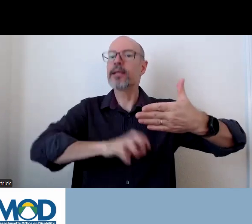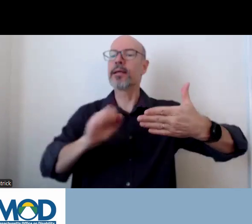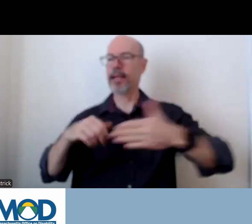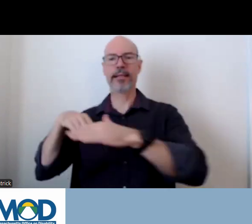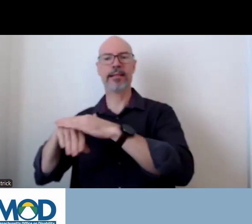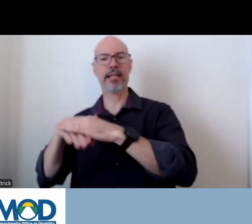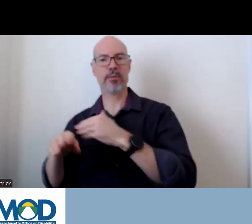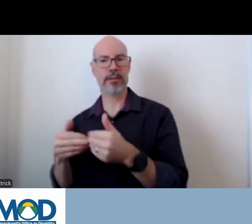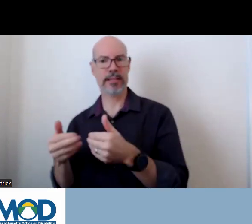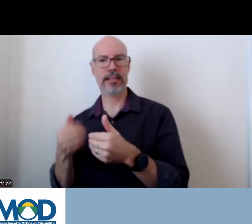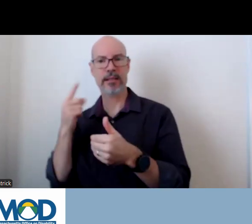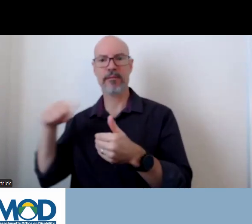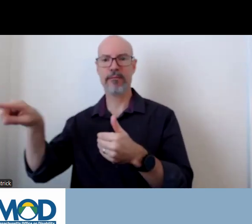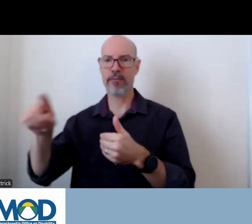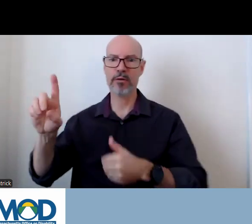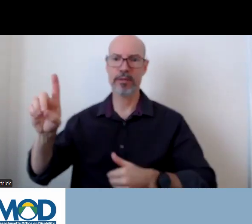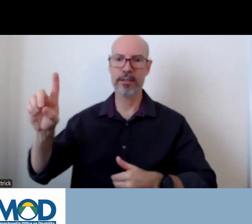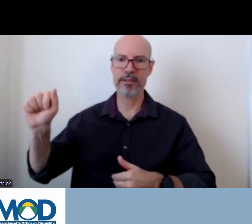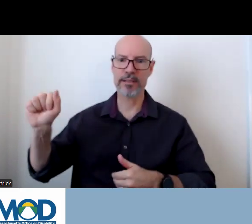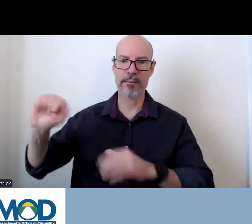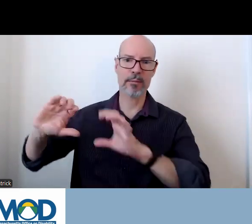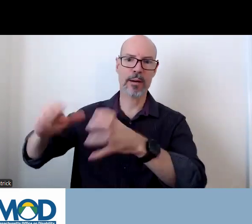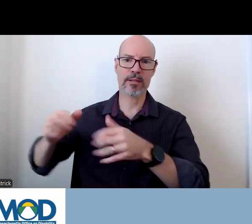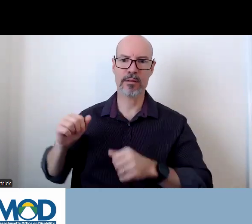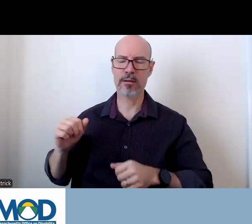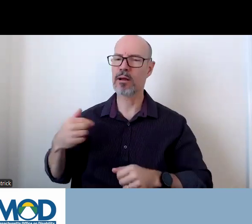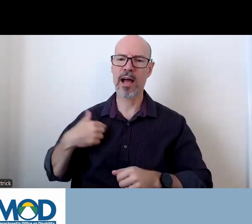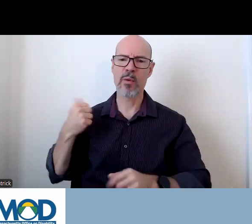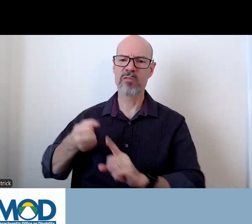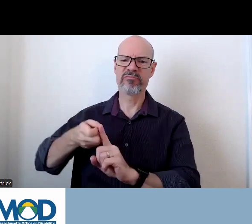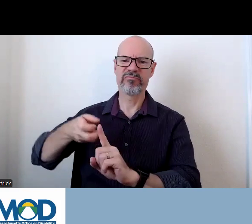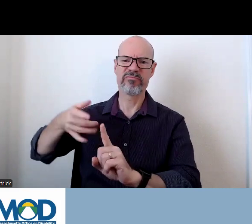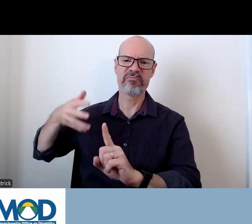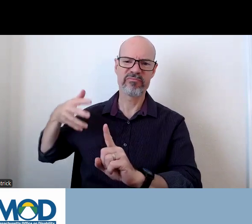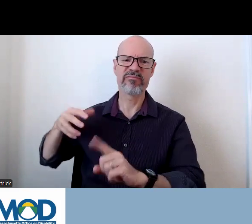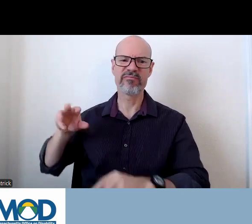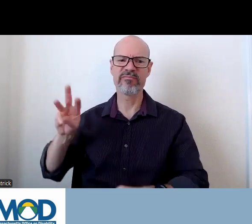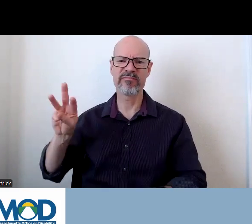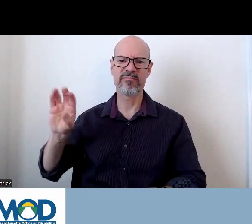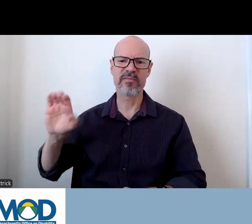the disabled population. I'm not going to go into those guidelines specifically because they're really robust, but